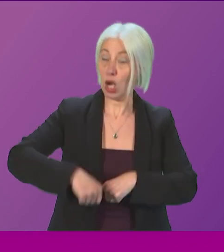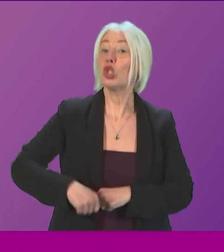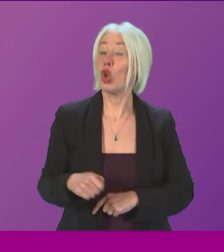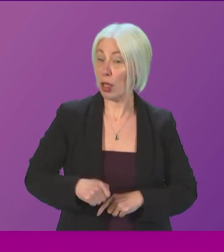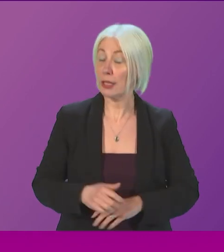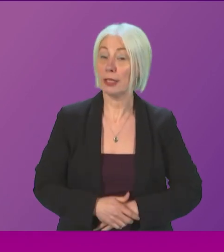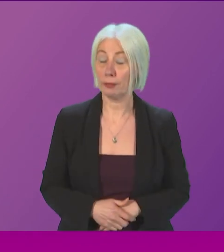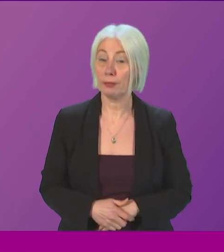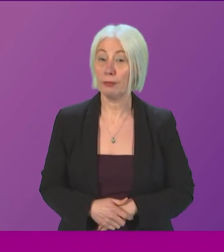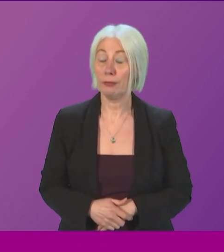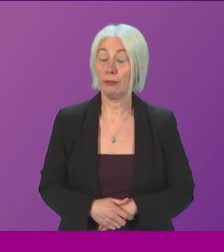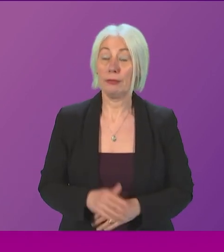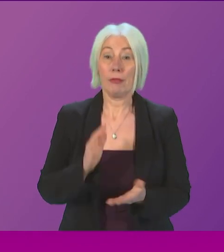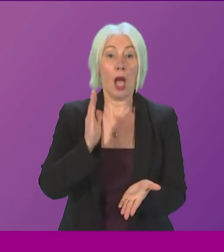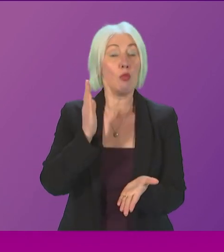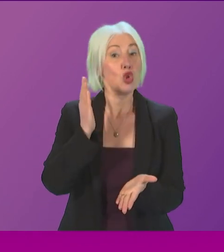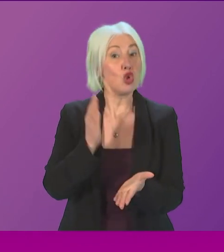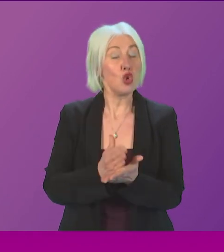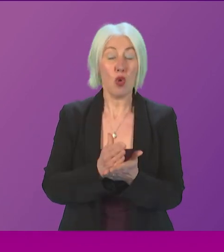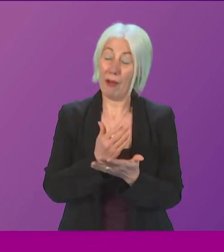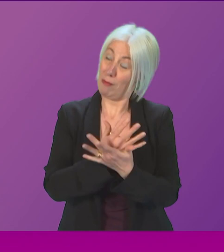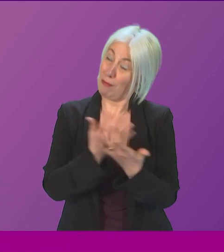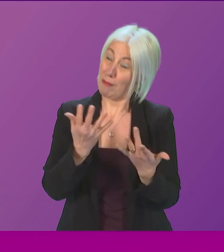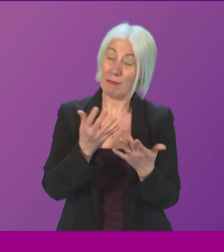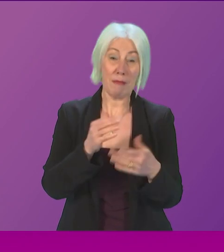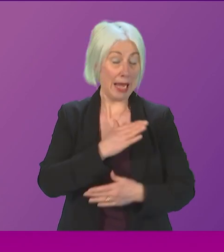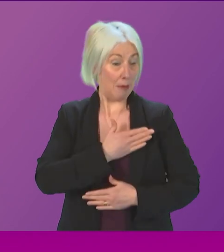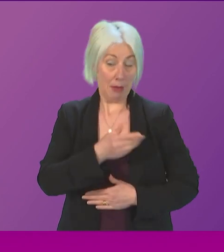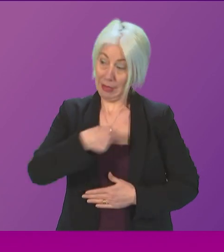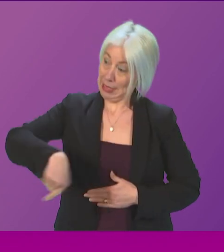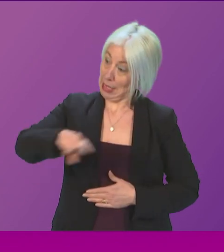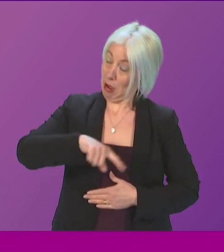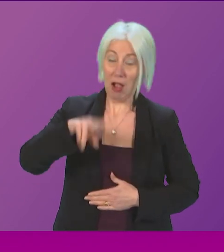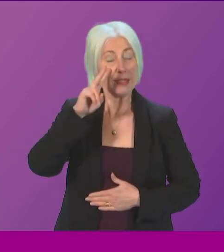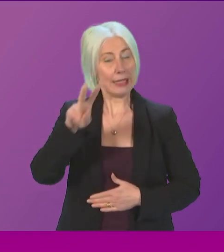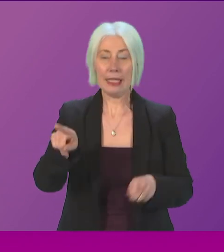As I am sure is true of many members, I have seen the impact of that work at first hand.